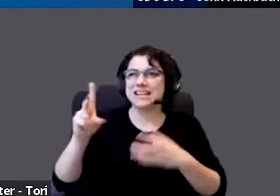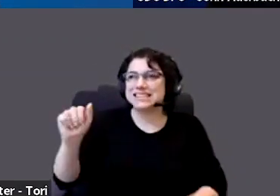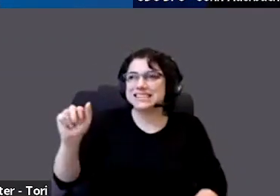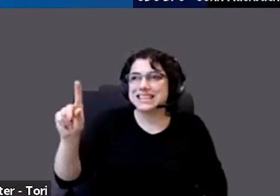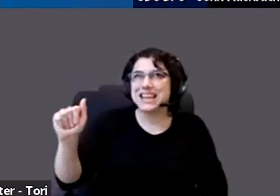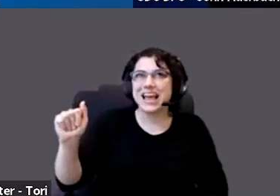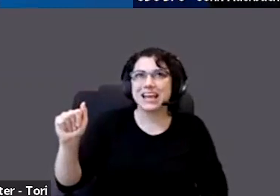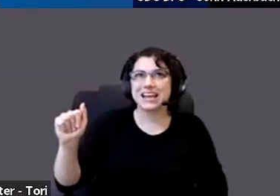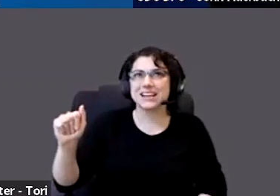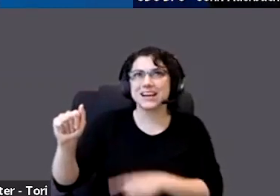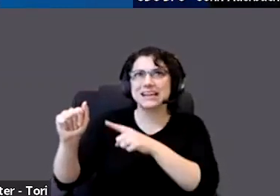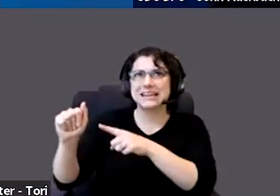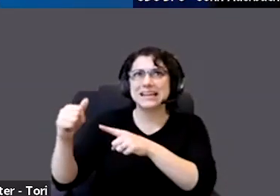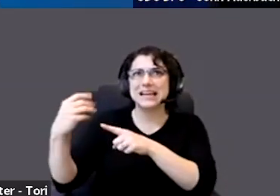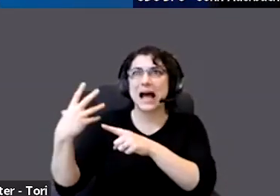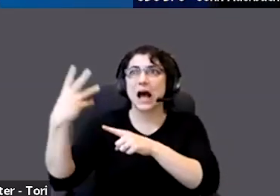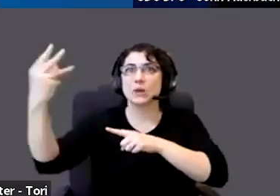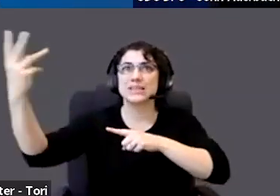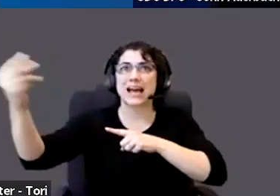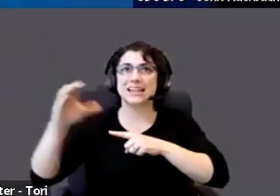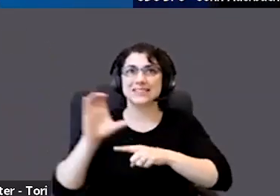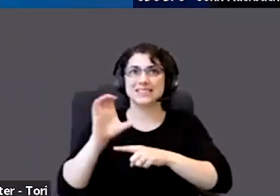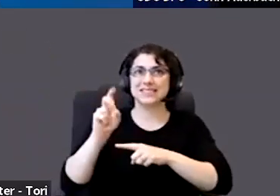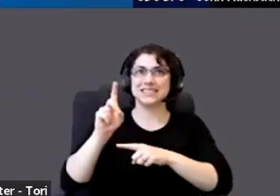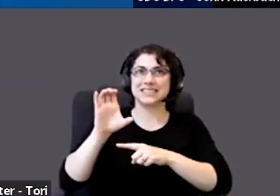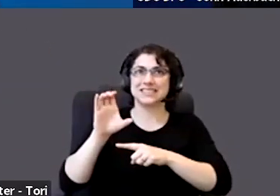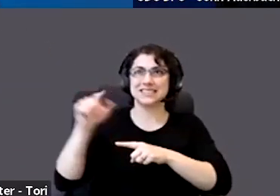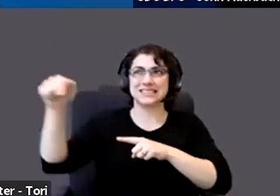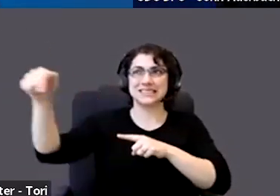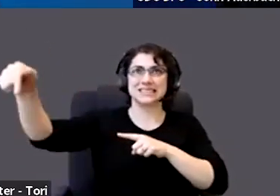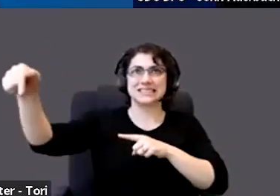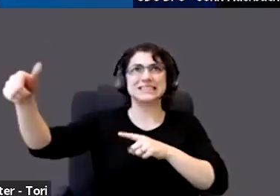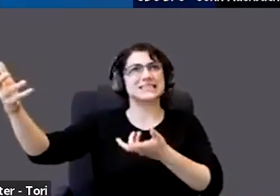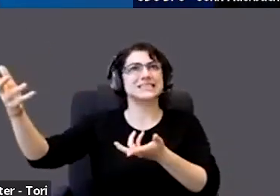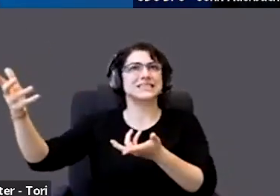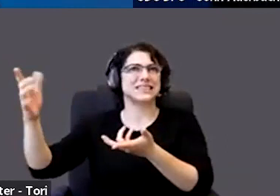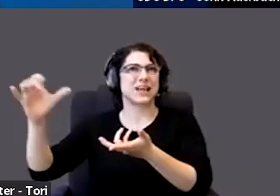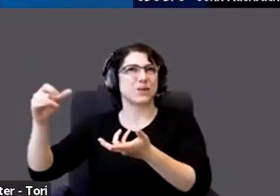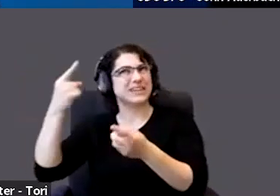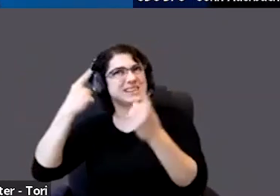that CDC is going to need to consider. And I think the EHRs are among those.